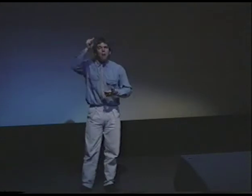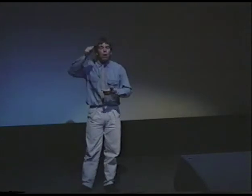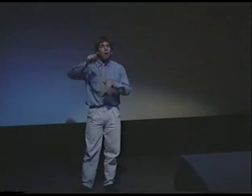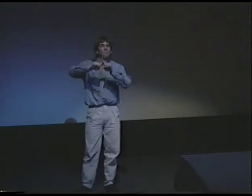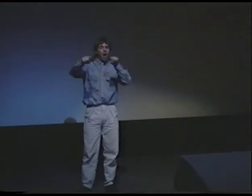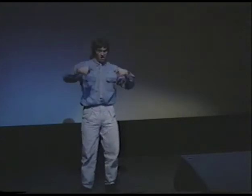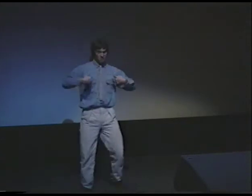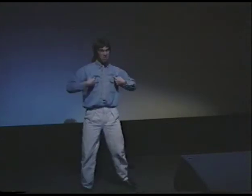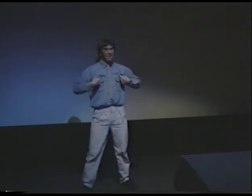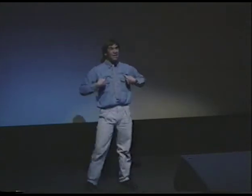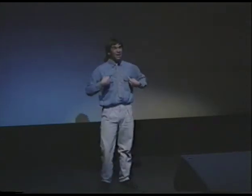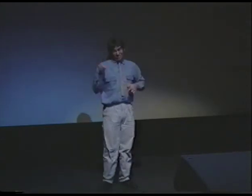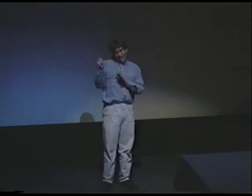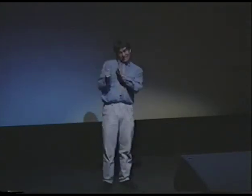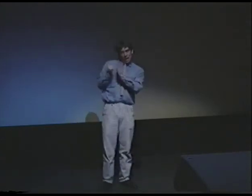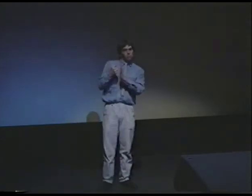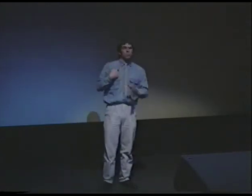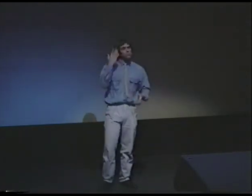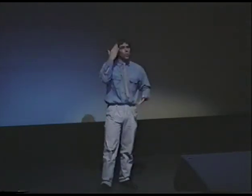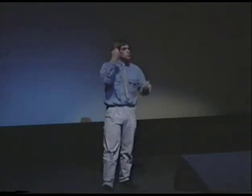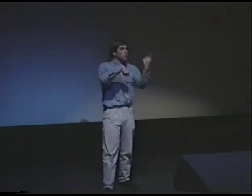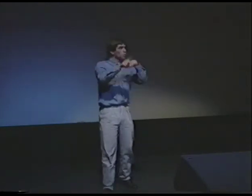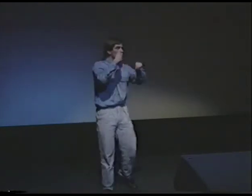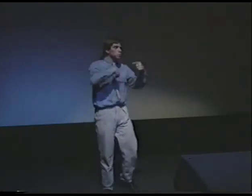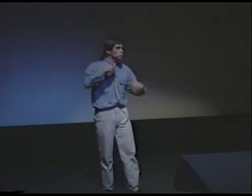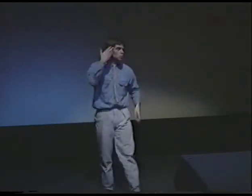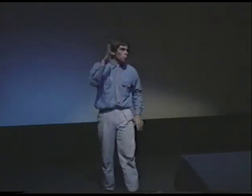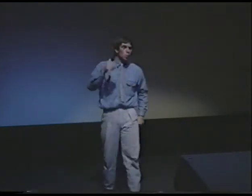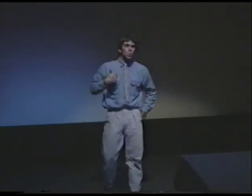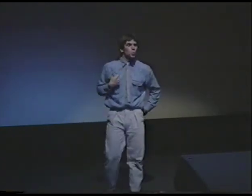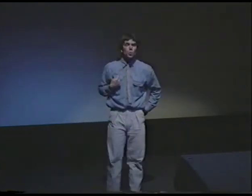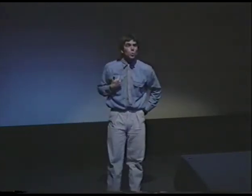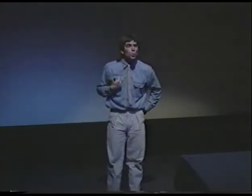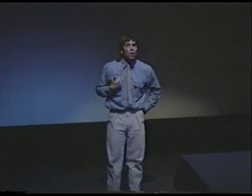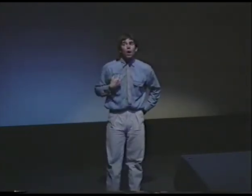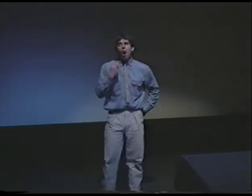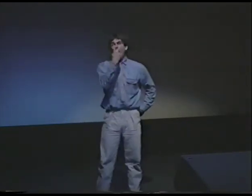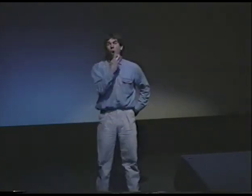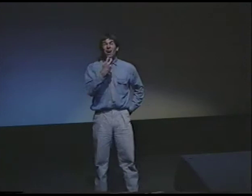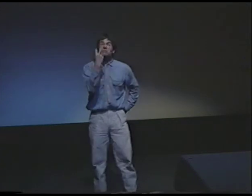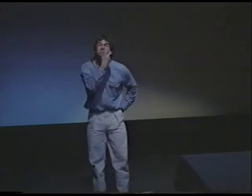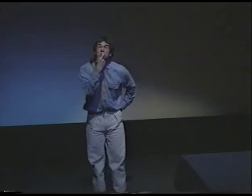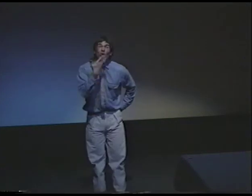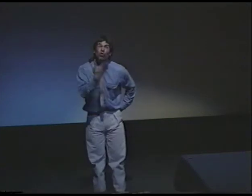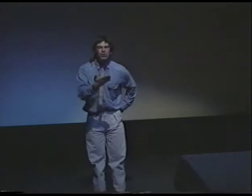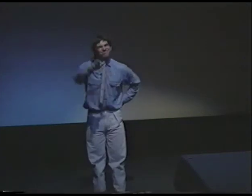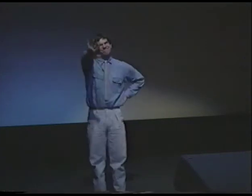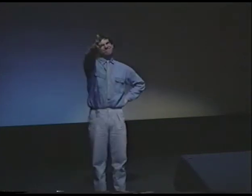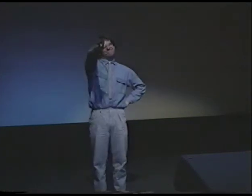philosophy, intellectual things. And then at that time, I didn't know sign language.